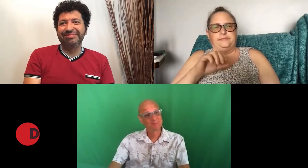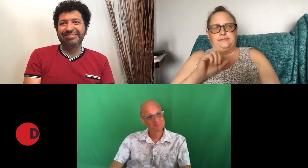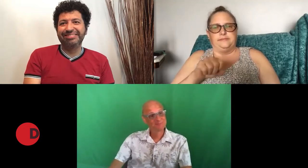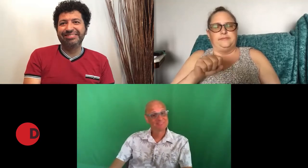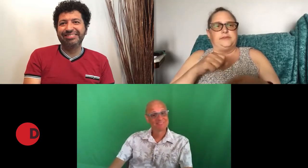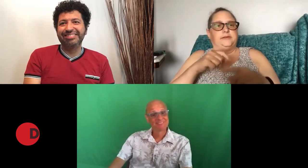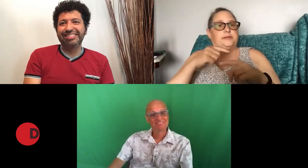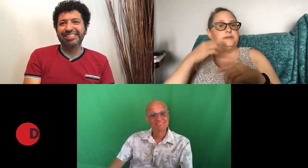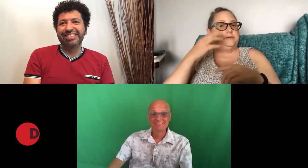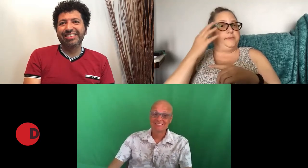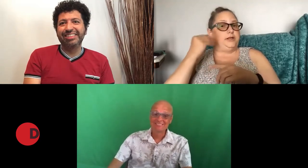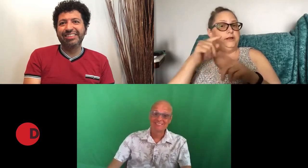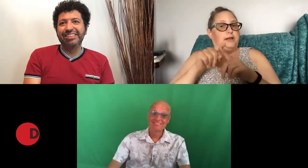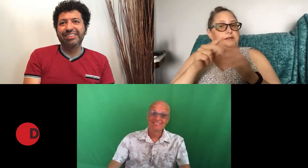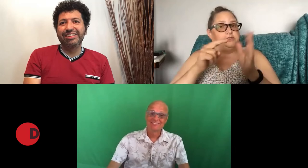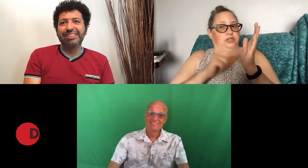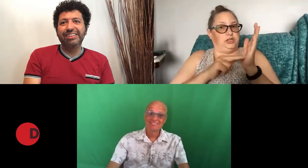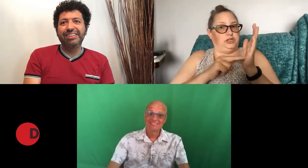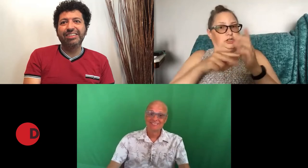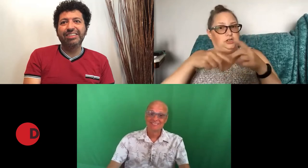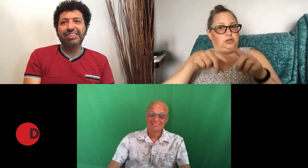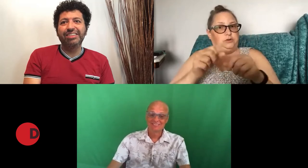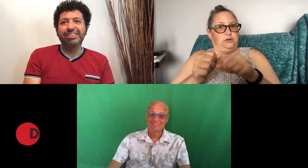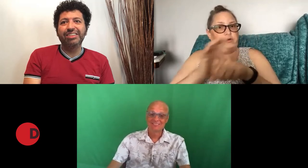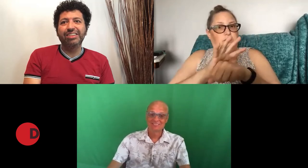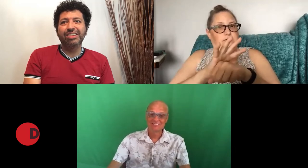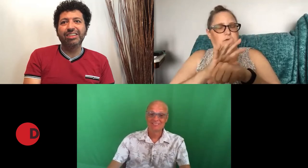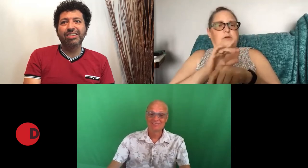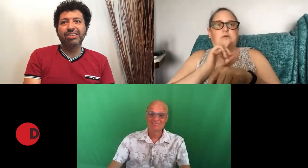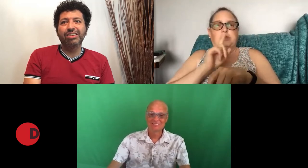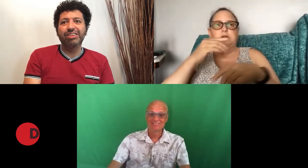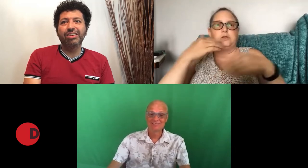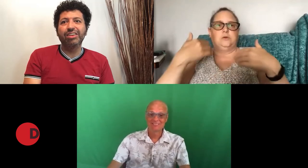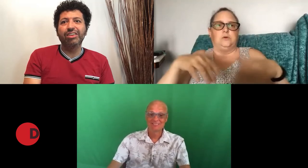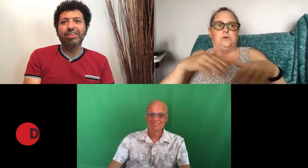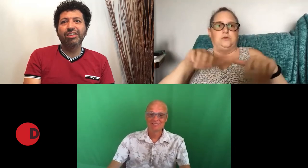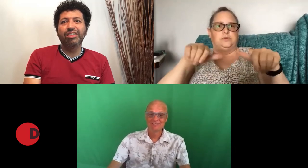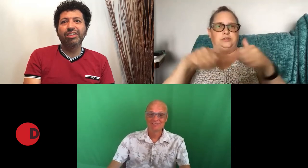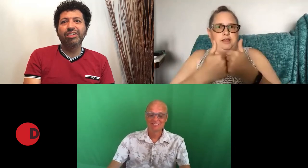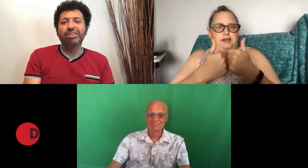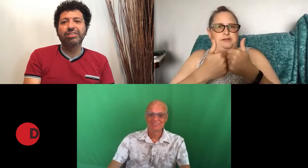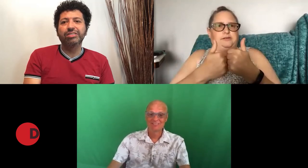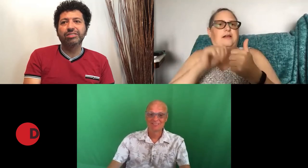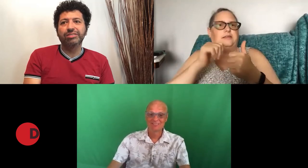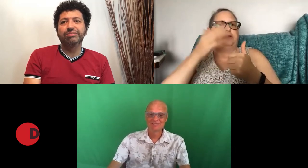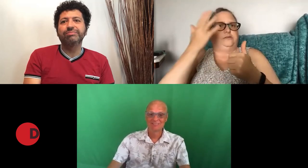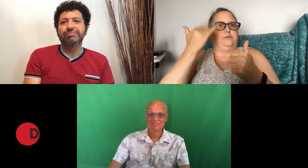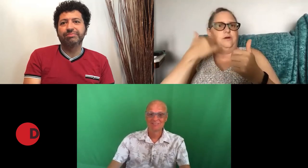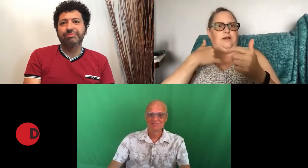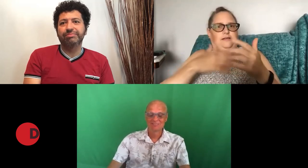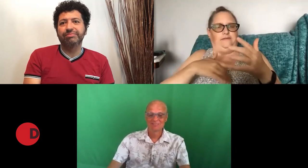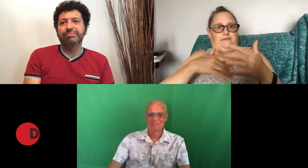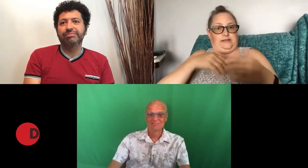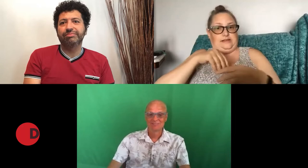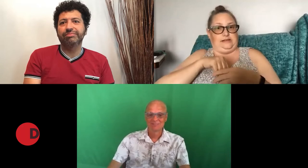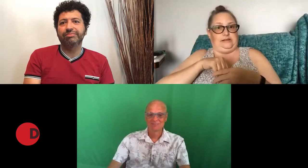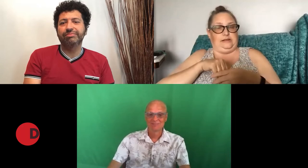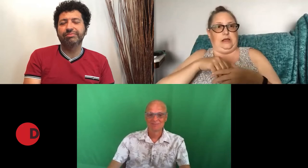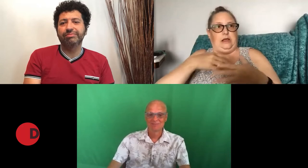[THERESE]: My experience as a nurse during COVID was quite challenging.